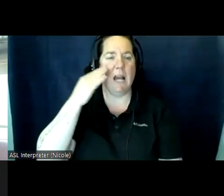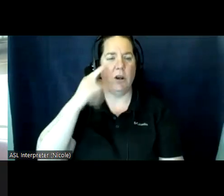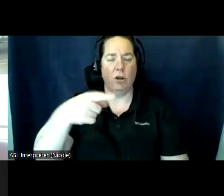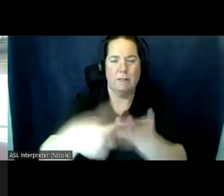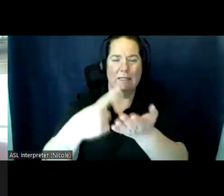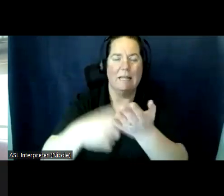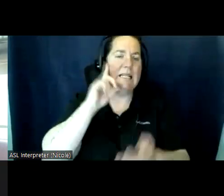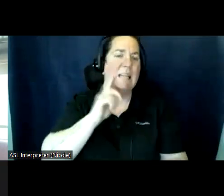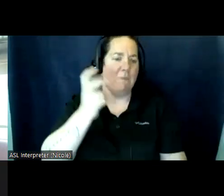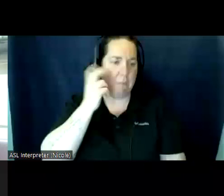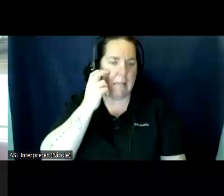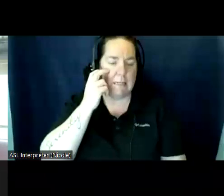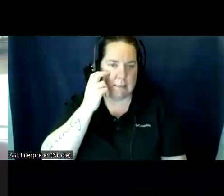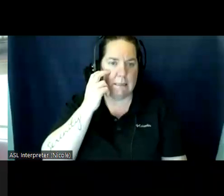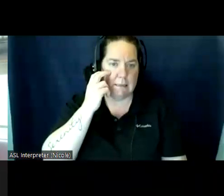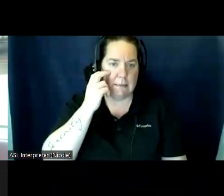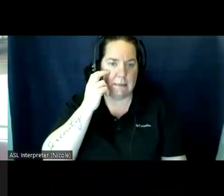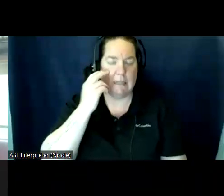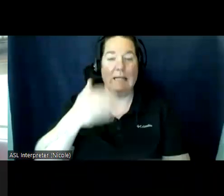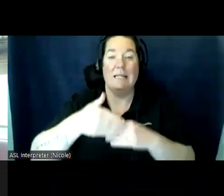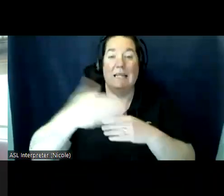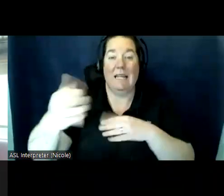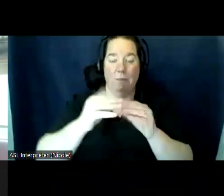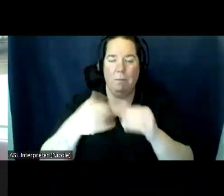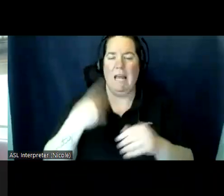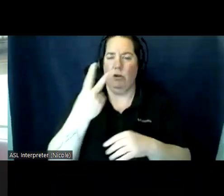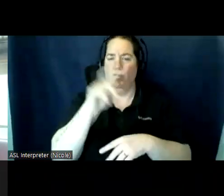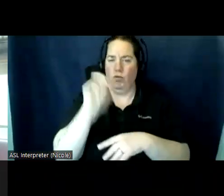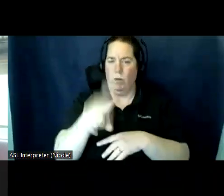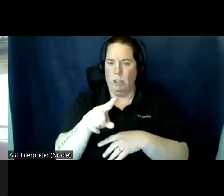it sounds like next time but I had two initial questions. I was hoping to ask in case they could